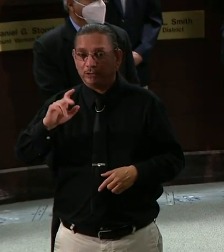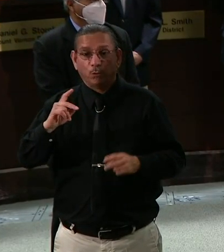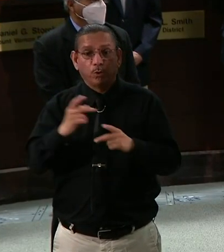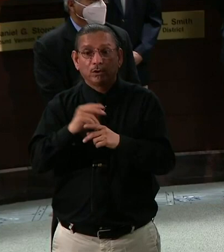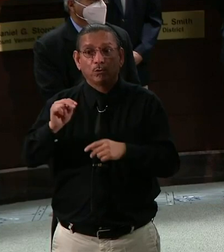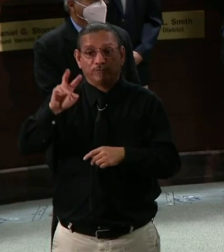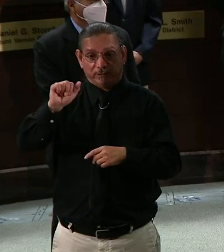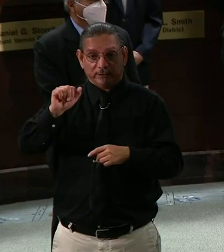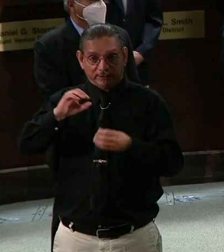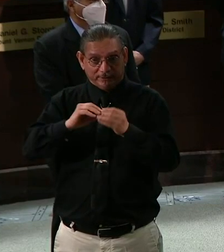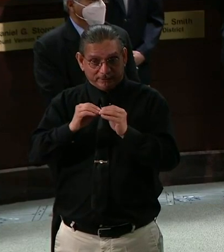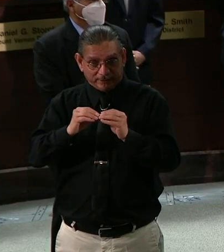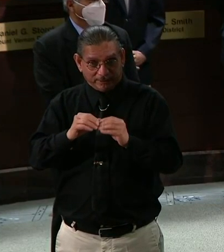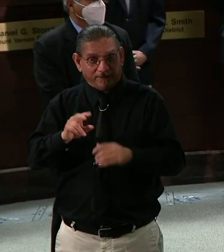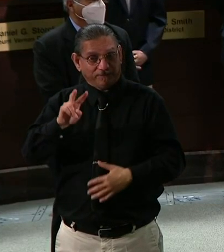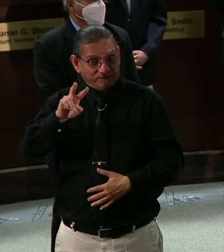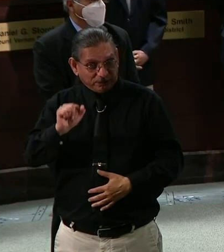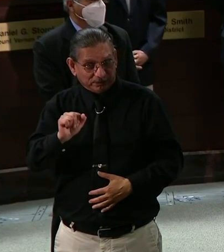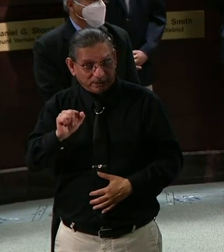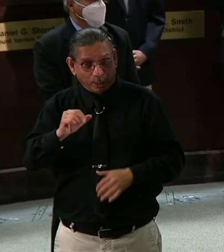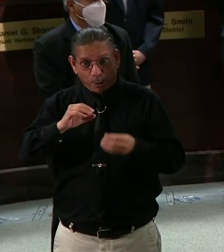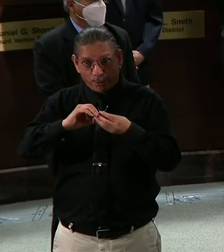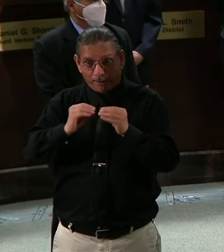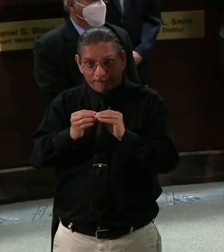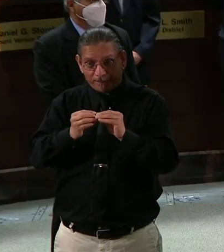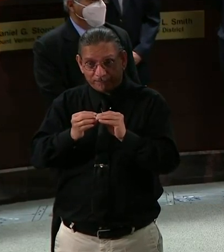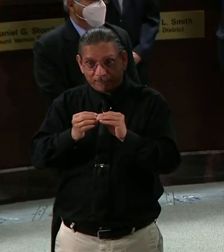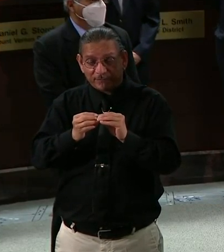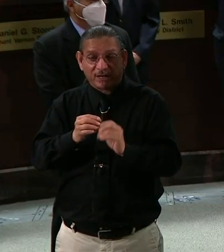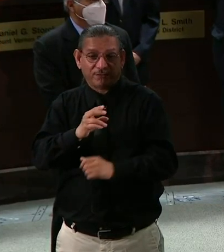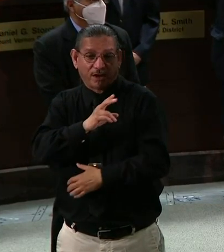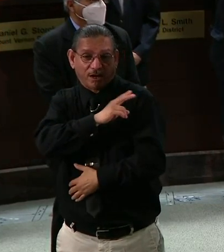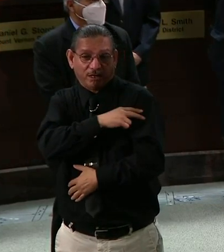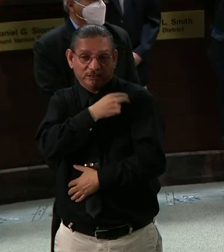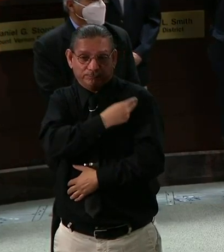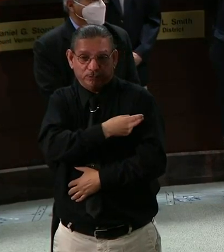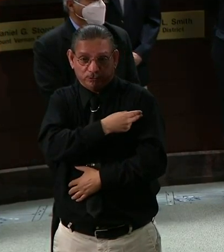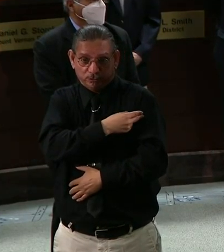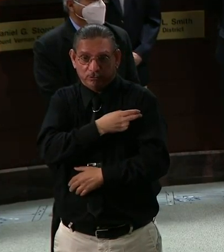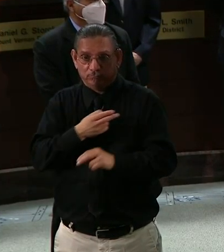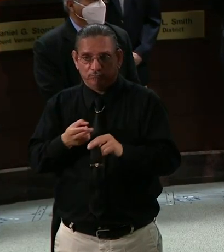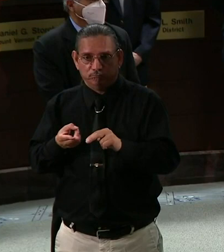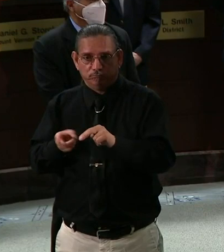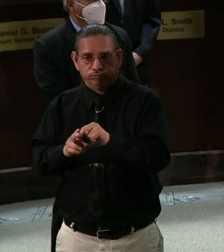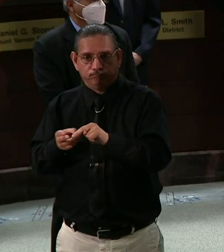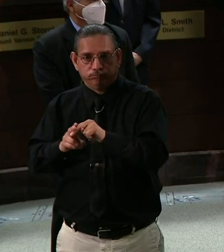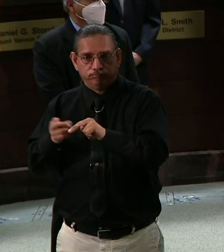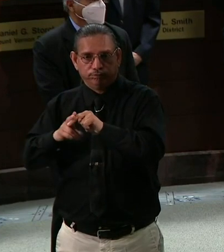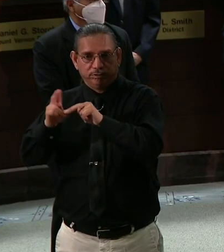CASE AND DETAIL IN THE YOU MA SHOWS VIRGINIANS WEEKLY. COULD